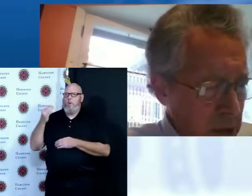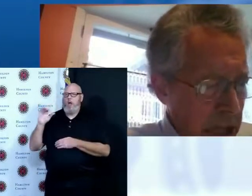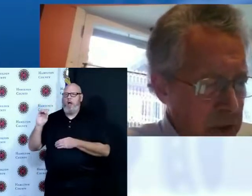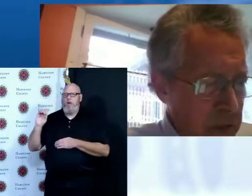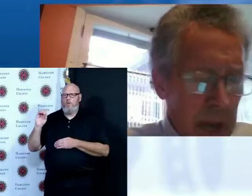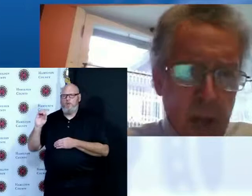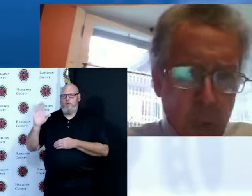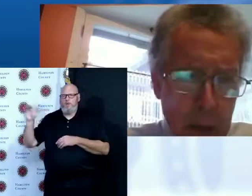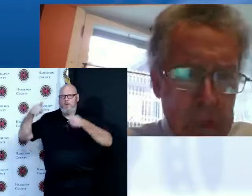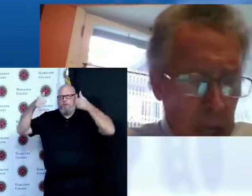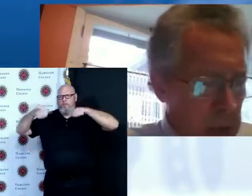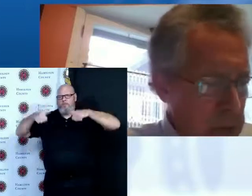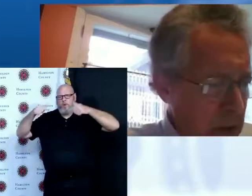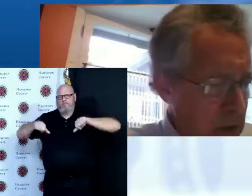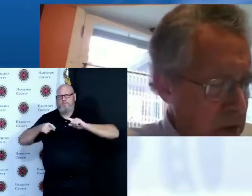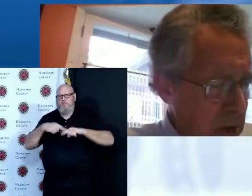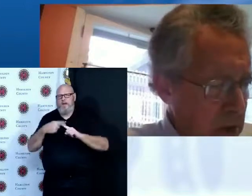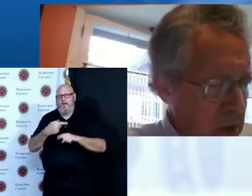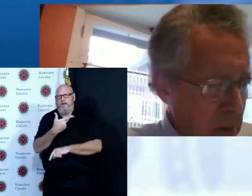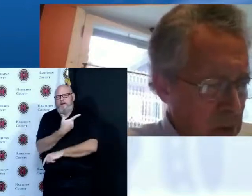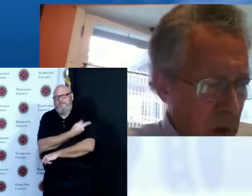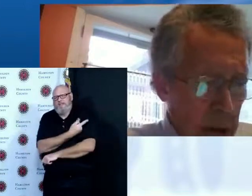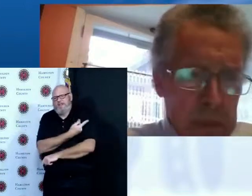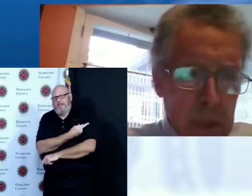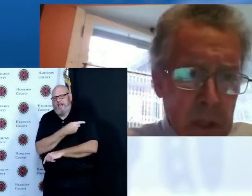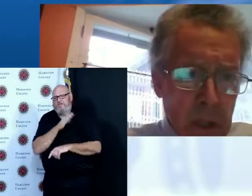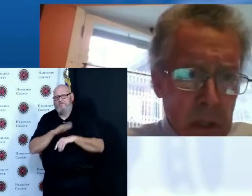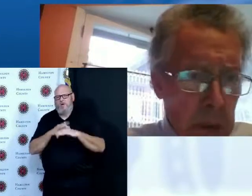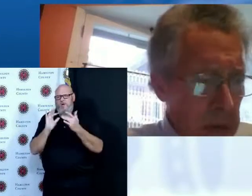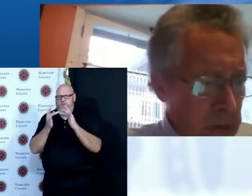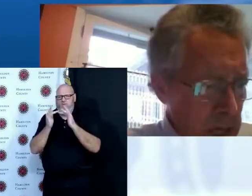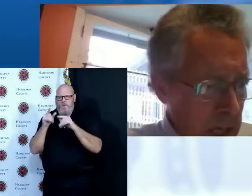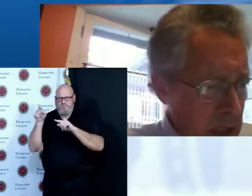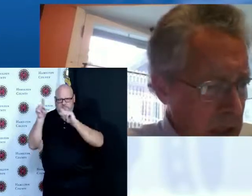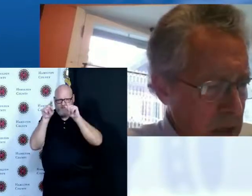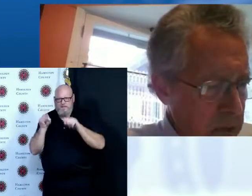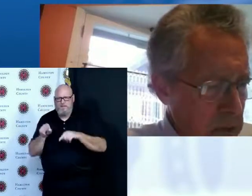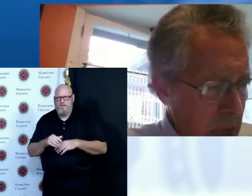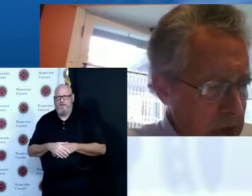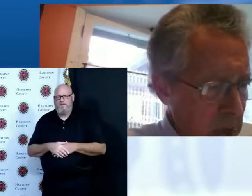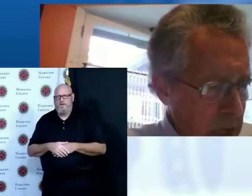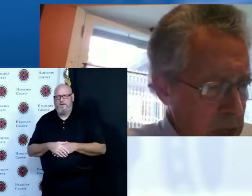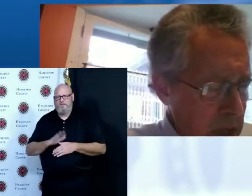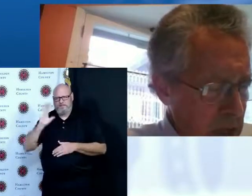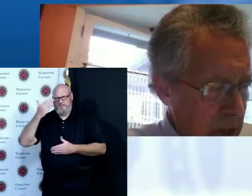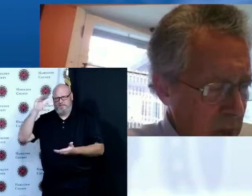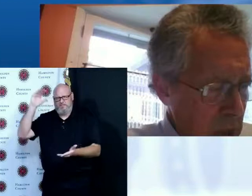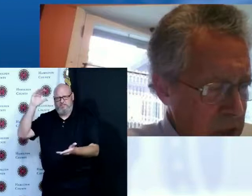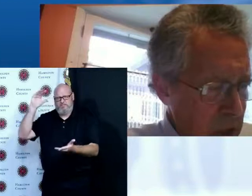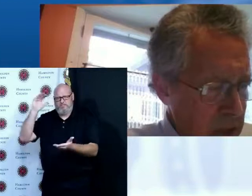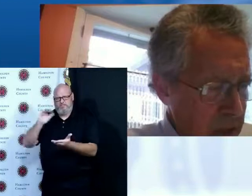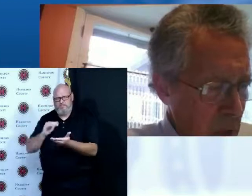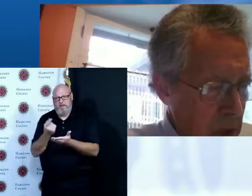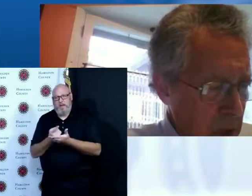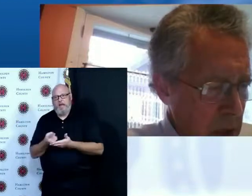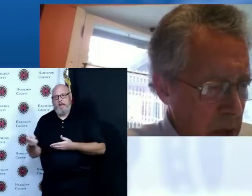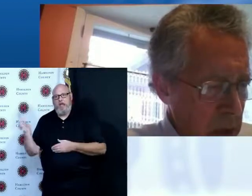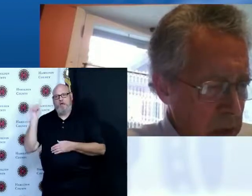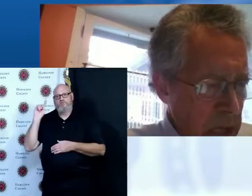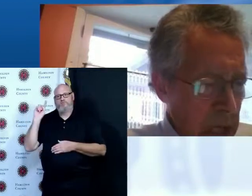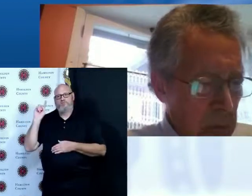location finder website appears to have dropped by three from last week to today 46 to 43 and I